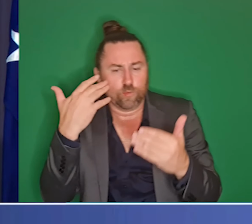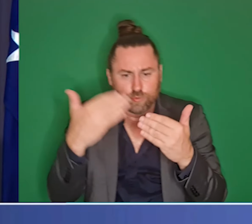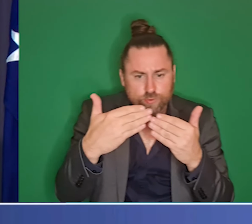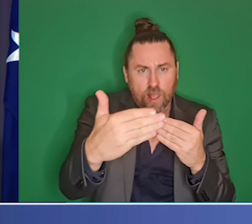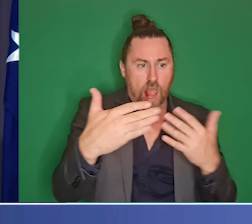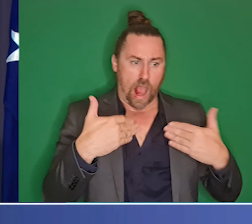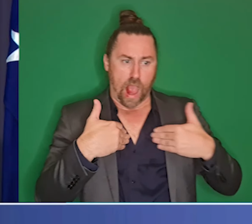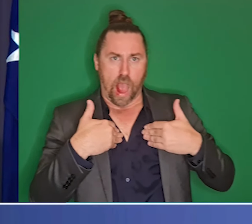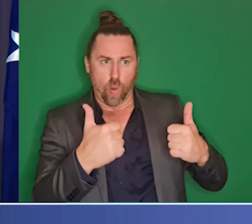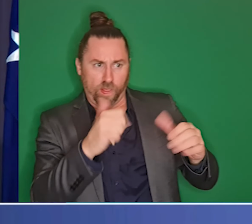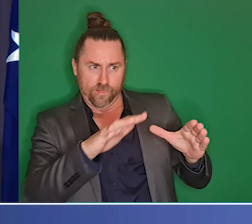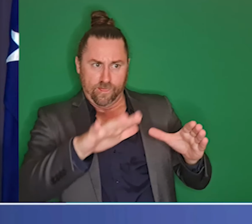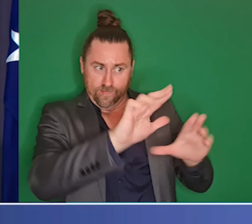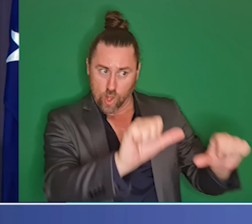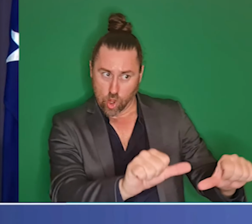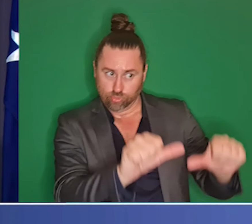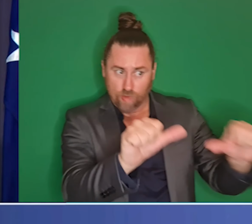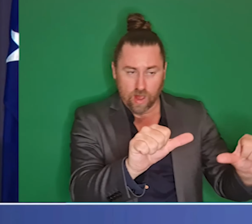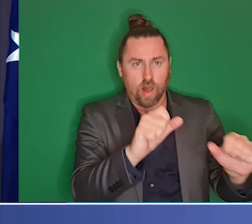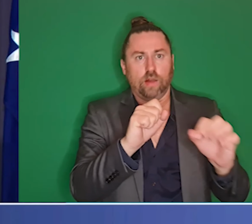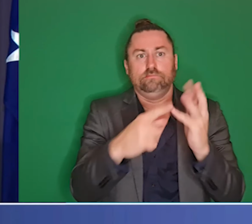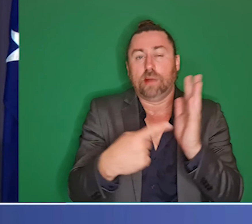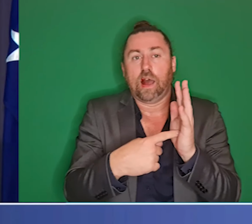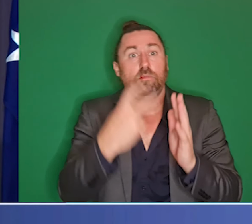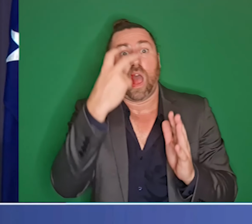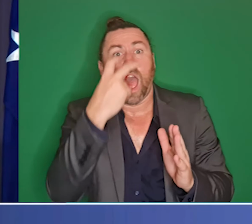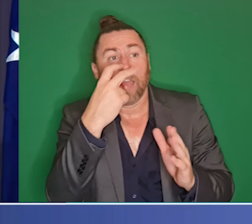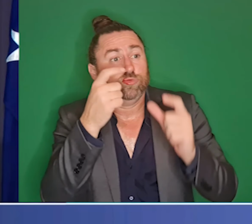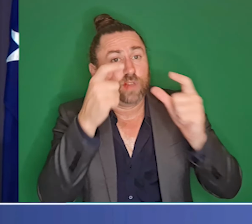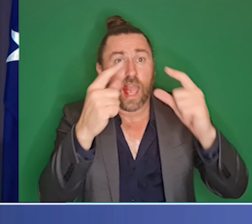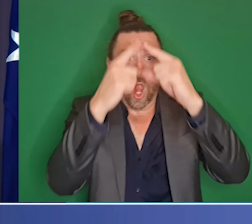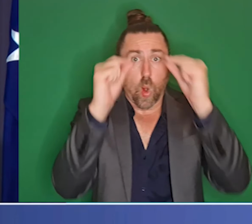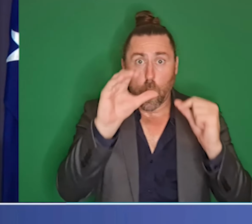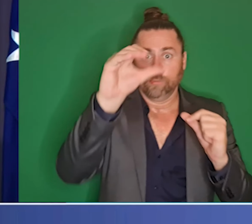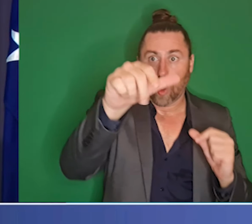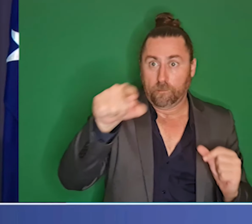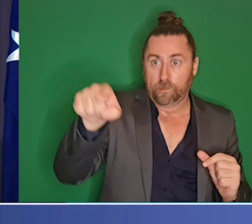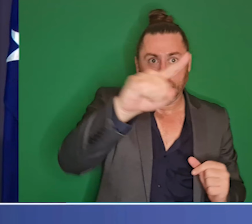that other essential services, aged care and many others, can continue to function